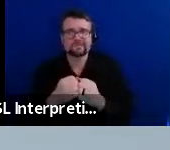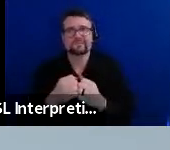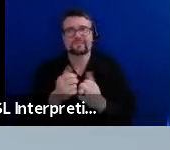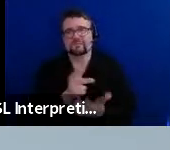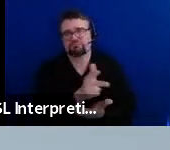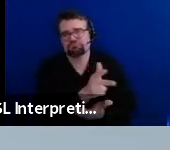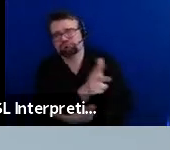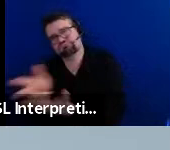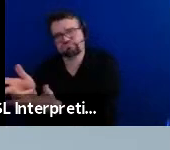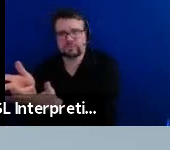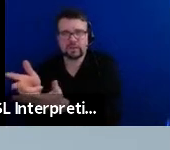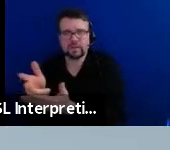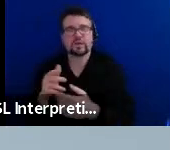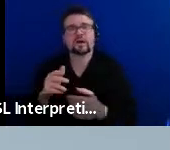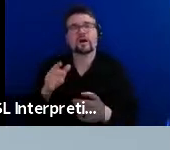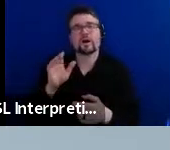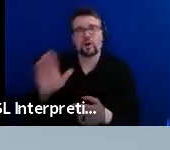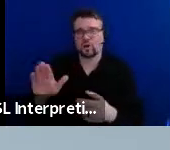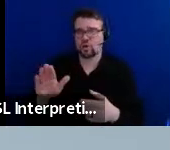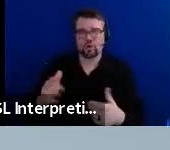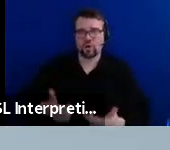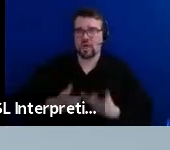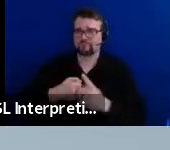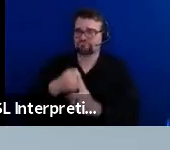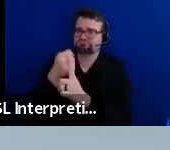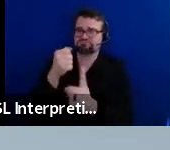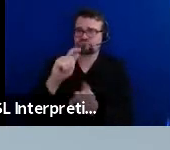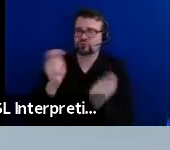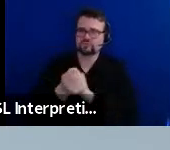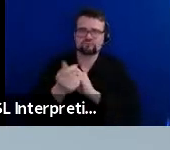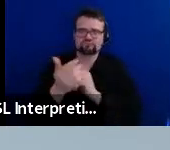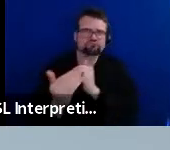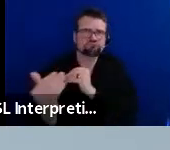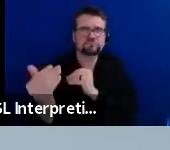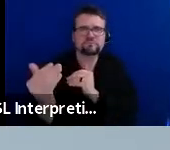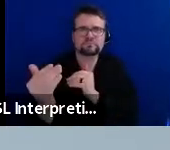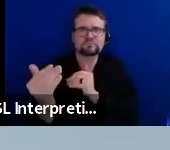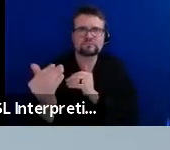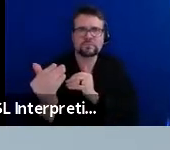HER LIFE HAD CHANGED SUDDENLY. TERI COULD HAVE GIVEN UP.